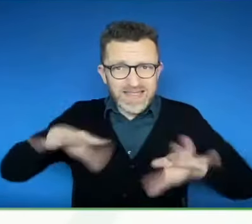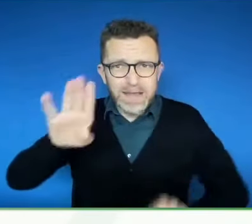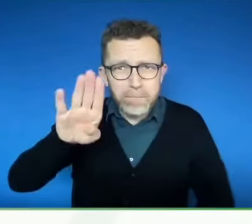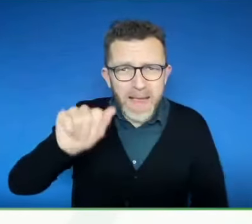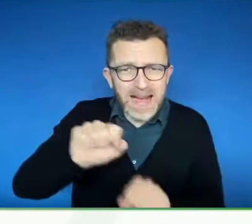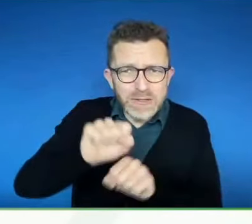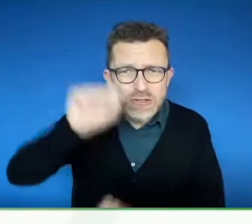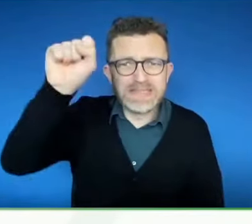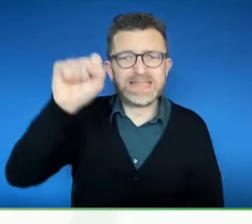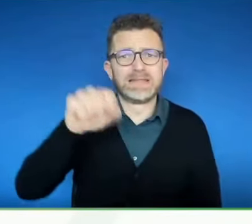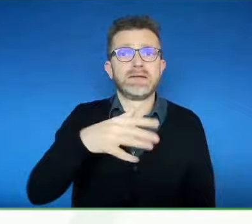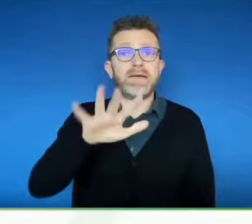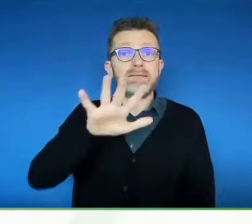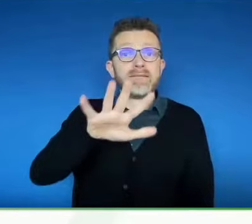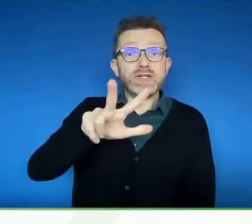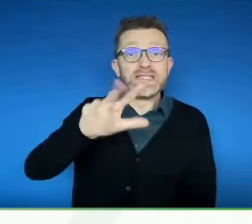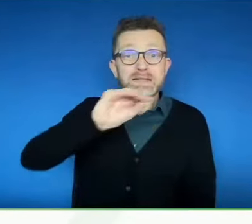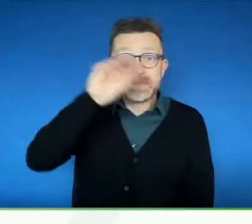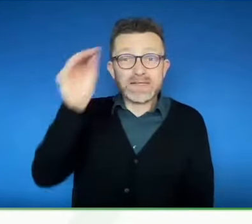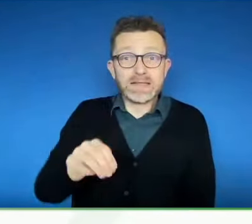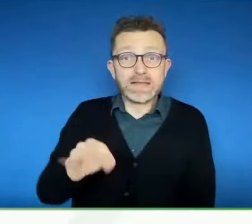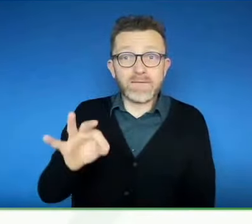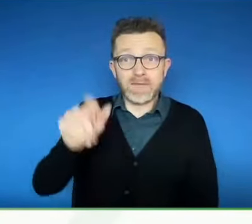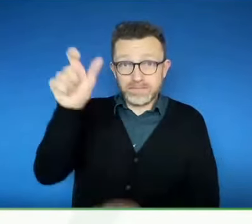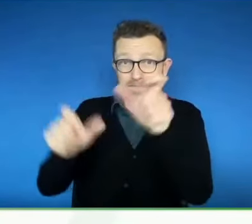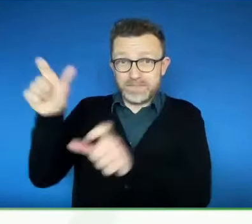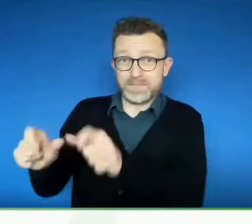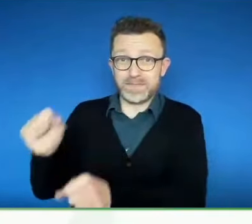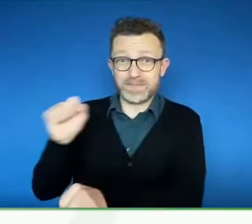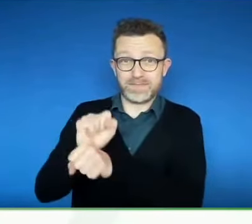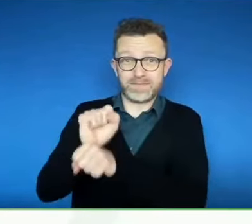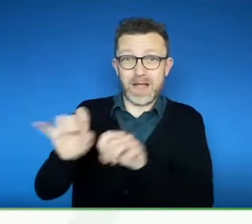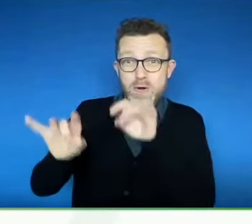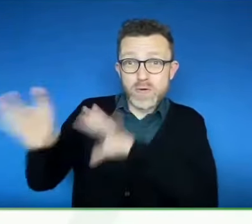others to be abused, so that we can uphold the motto, nothing about us without us.